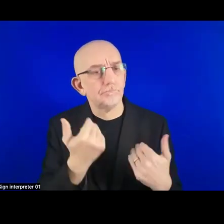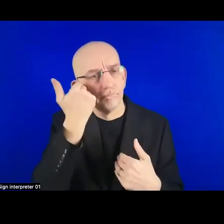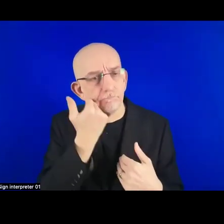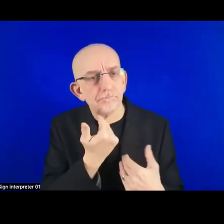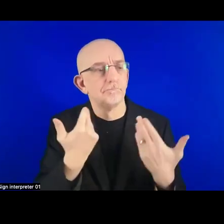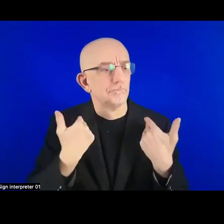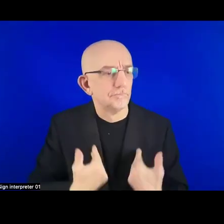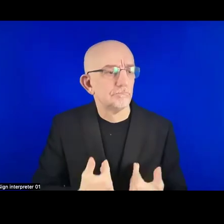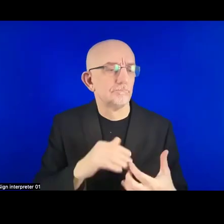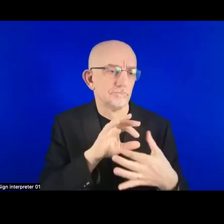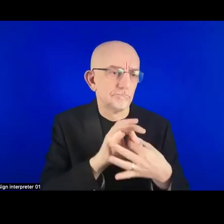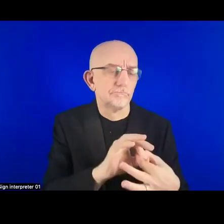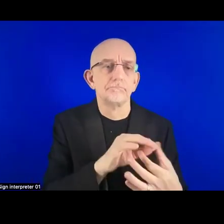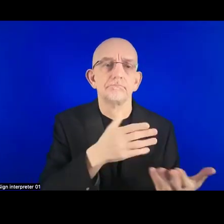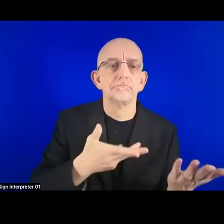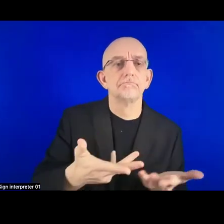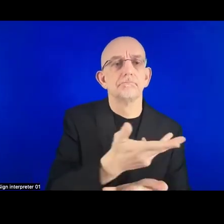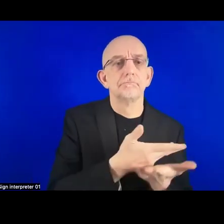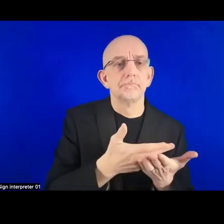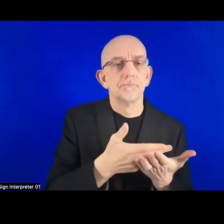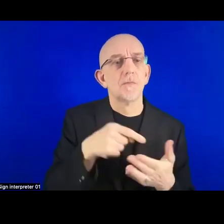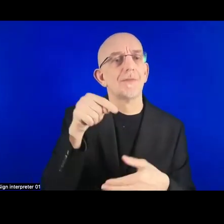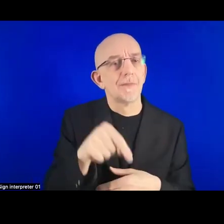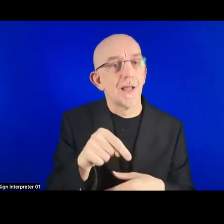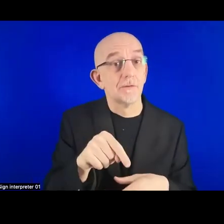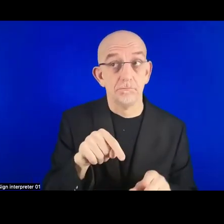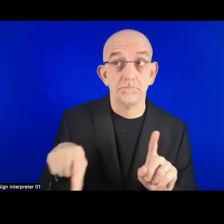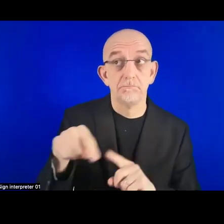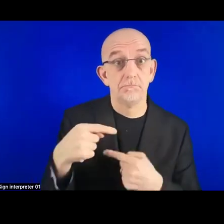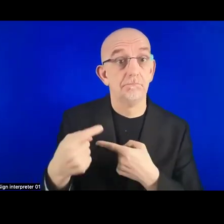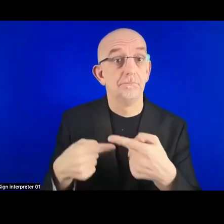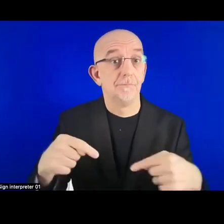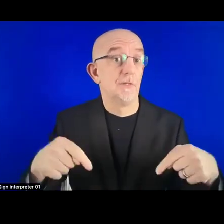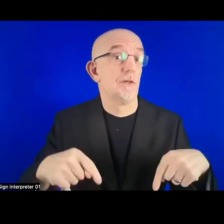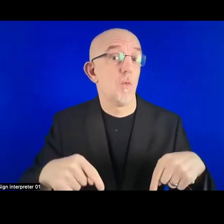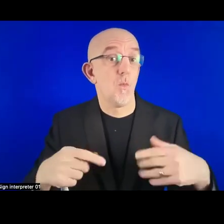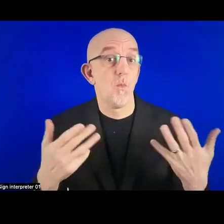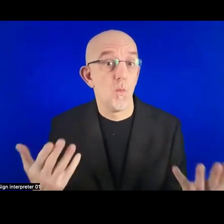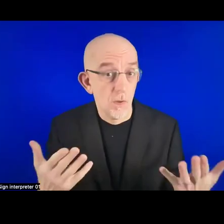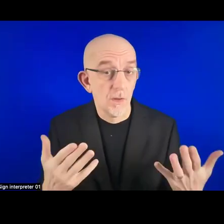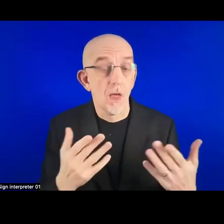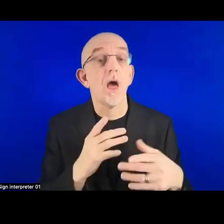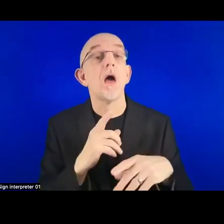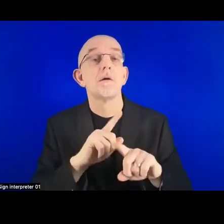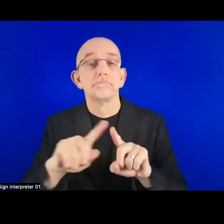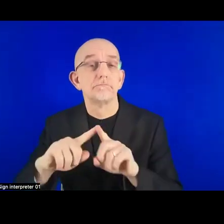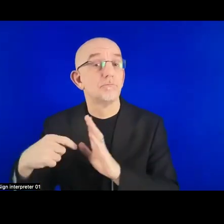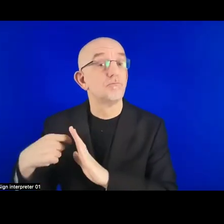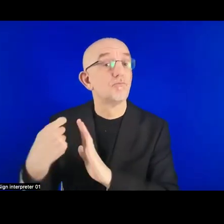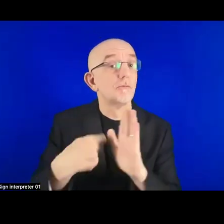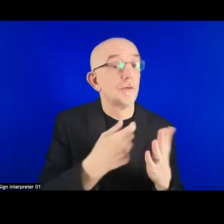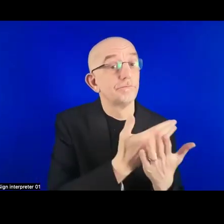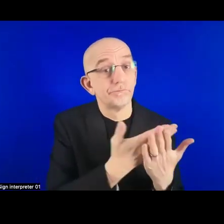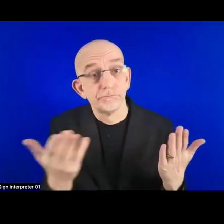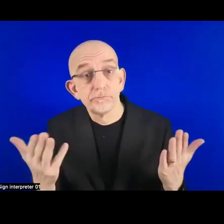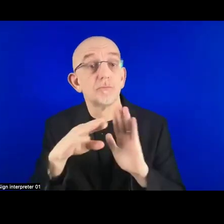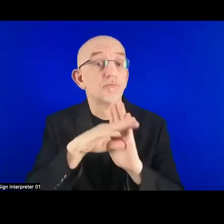and programmes, we have do major works, we do global advocacy, we work at UN